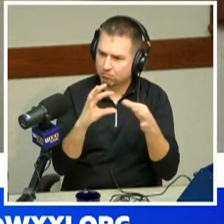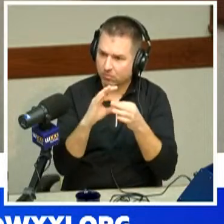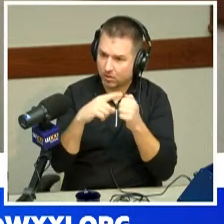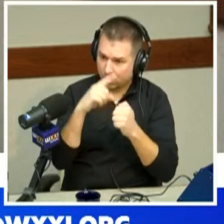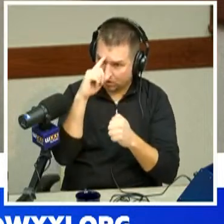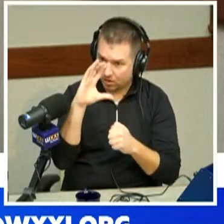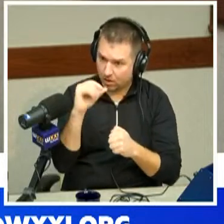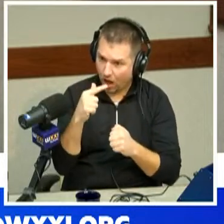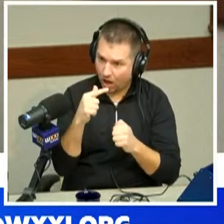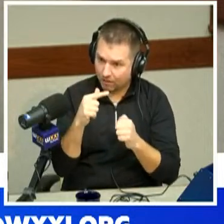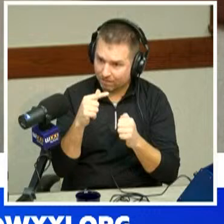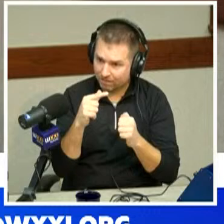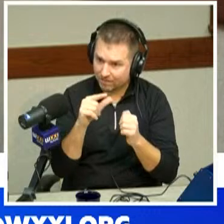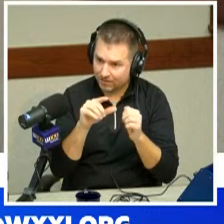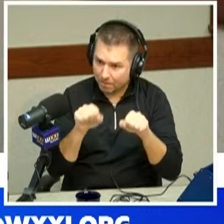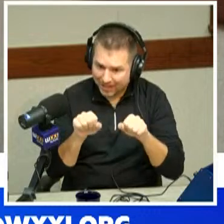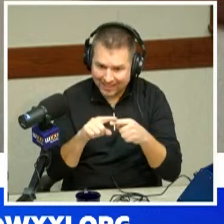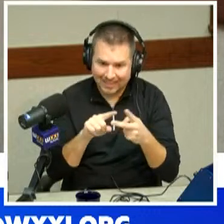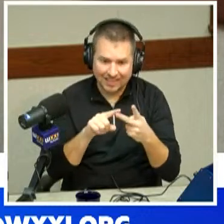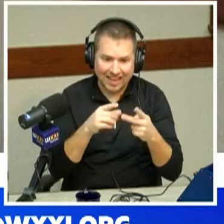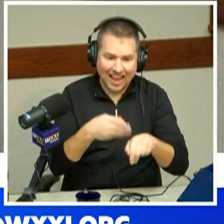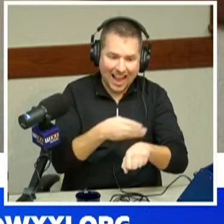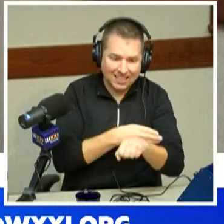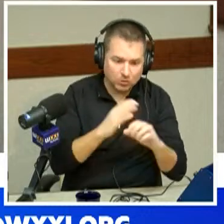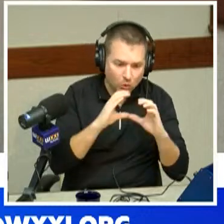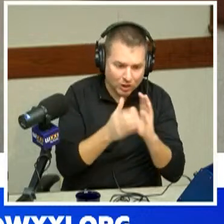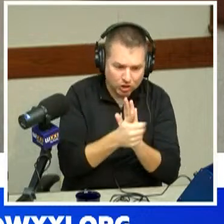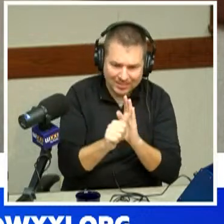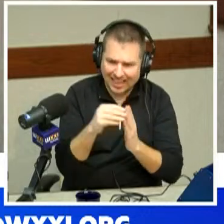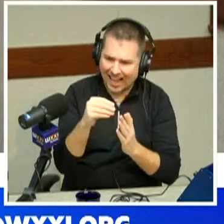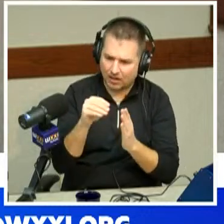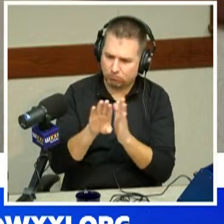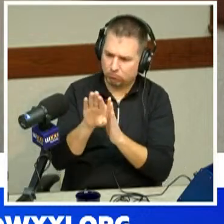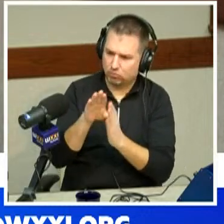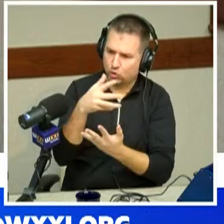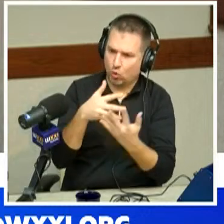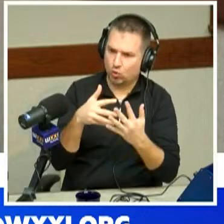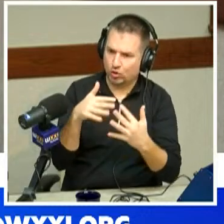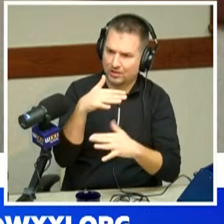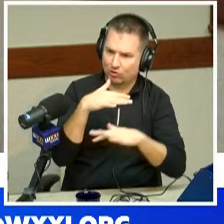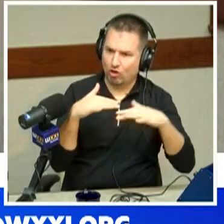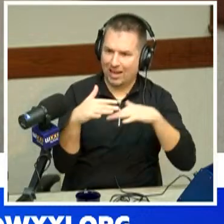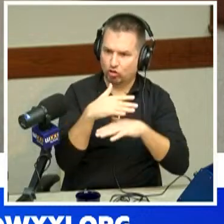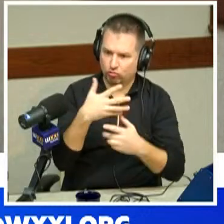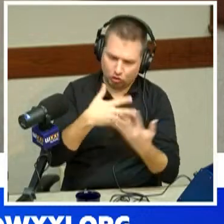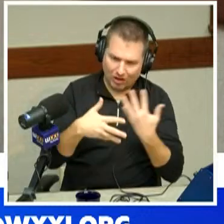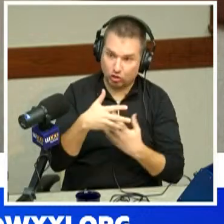ation skills and supporting social interactions within the deaf Community 90% of deaf children